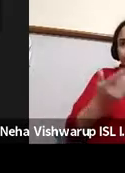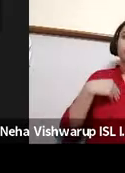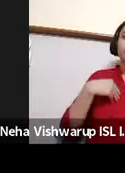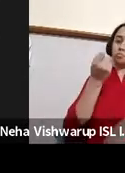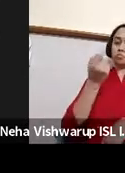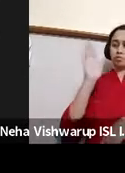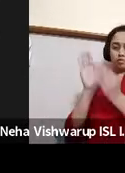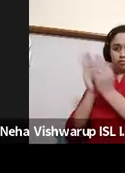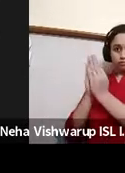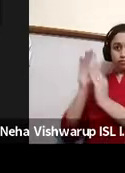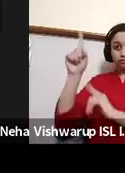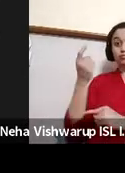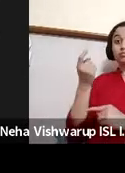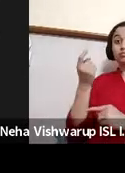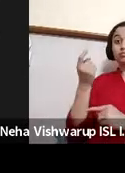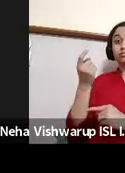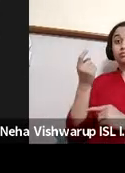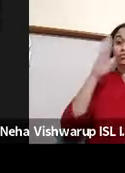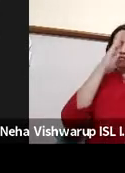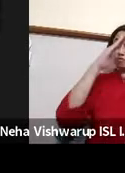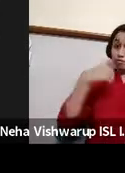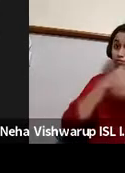one of suresh's homemade photo albums was an obvious choice in these cases